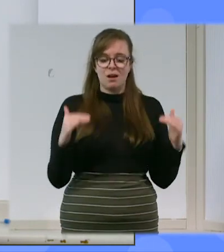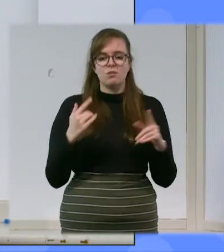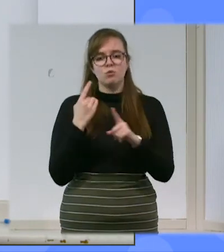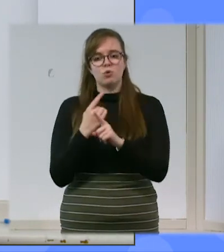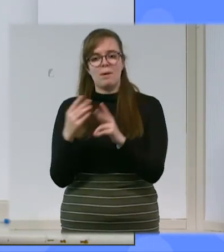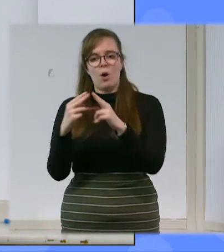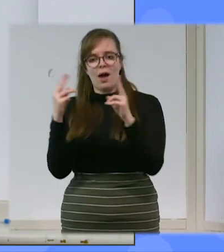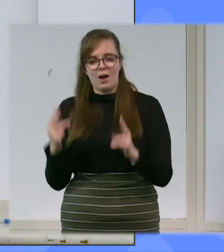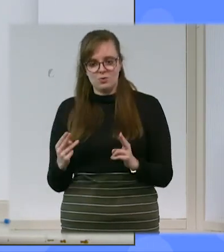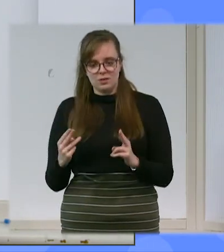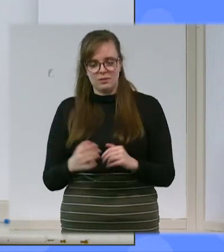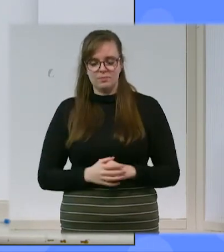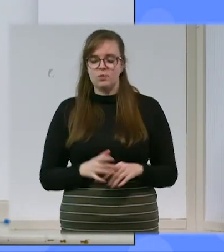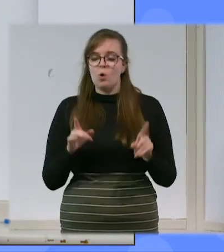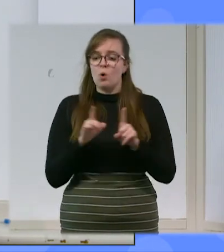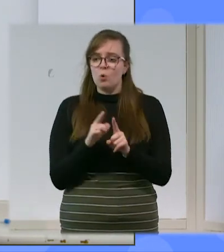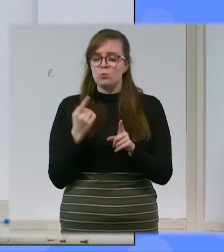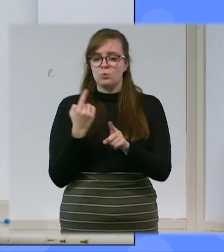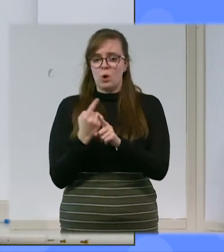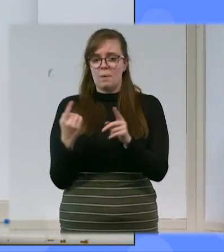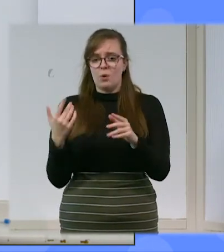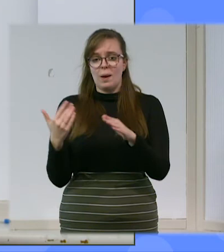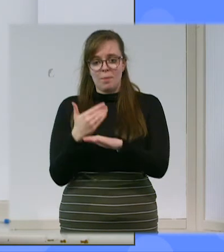about employment and what's really important was that heart of what I'm